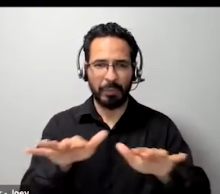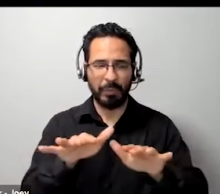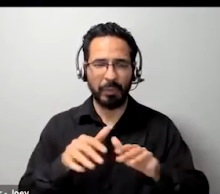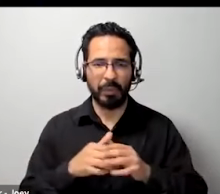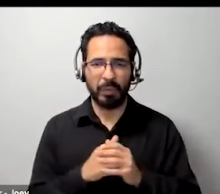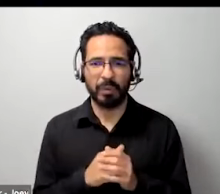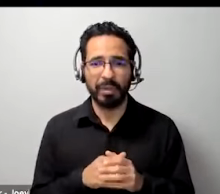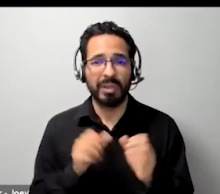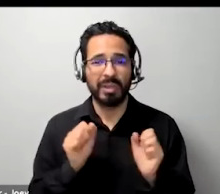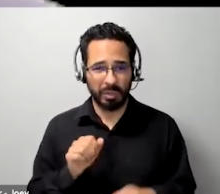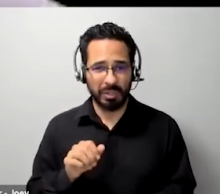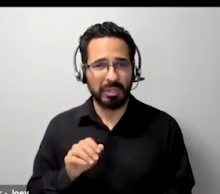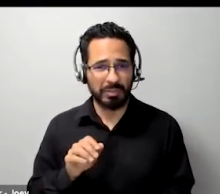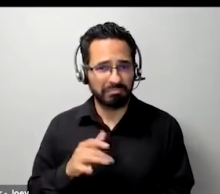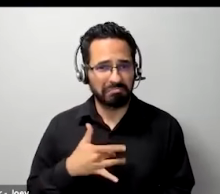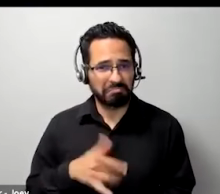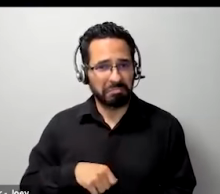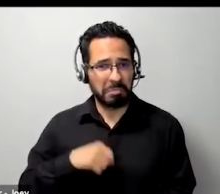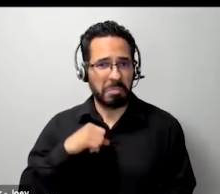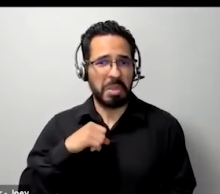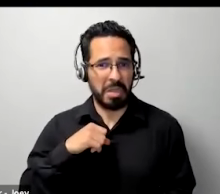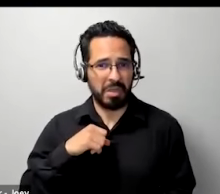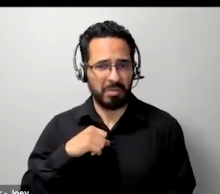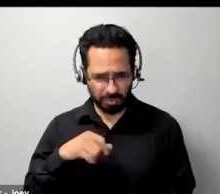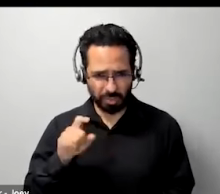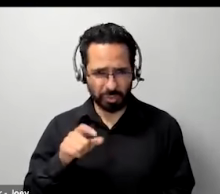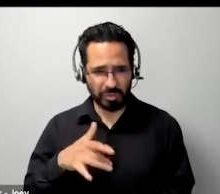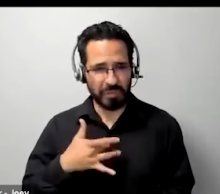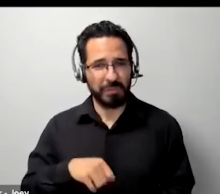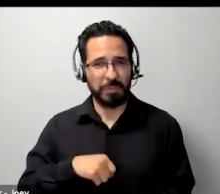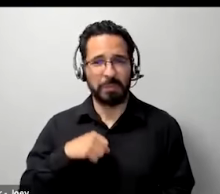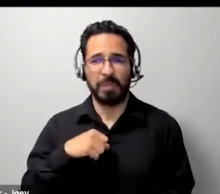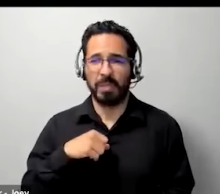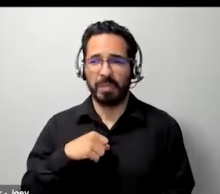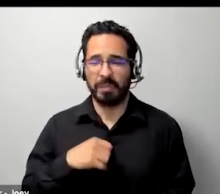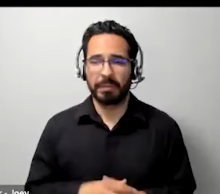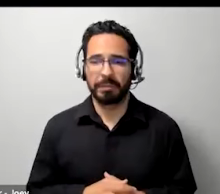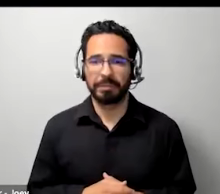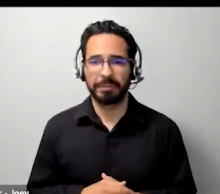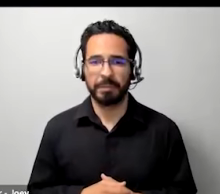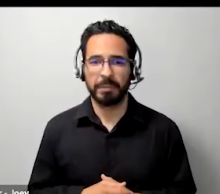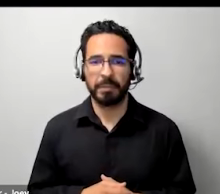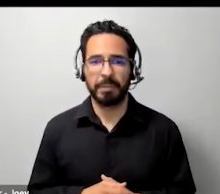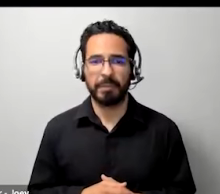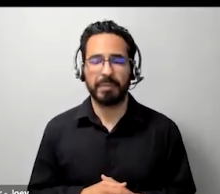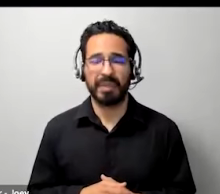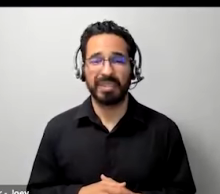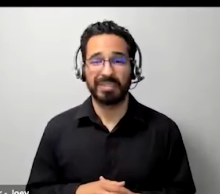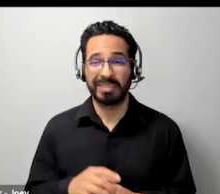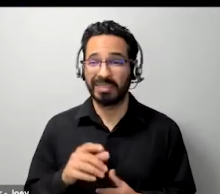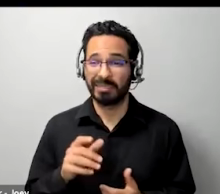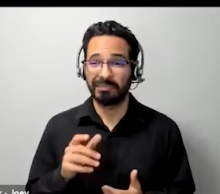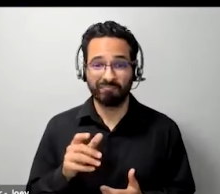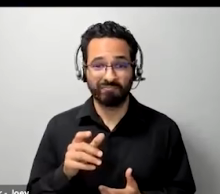and you can be proud about that, and you should be proud about it. And so you know, it kind of is going from proud moment